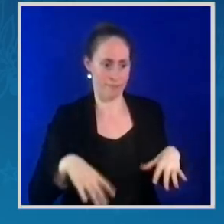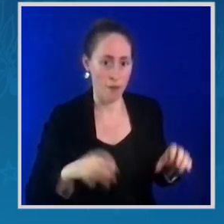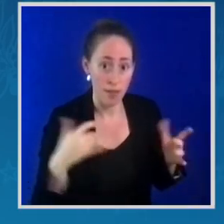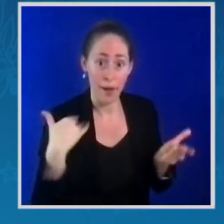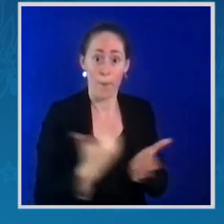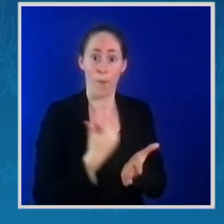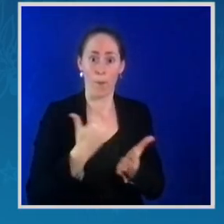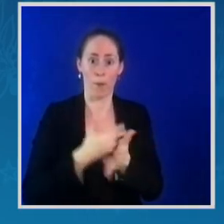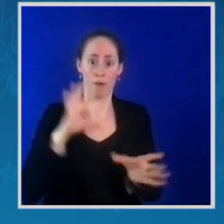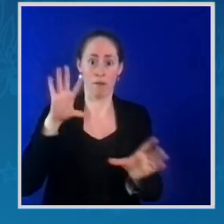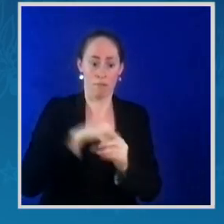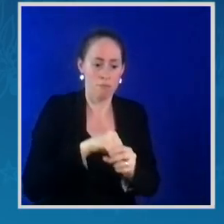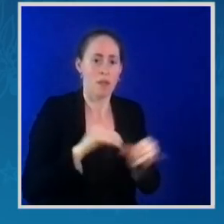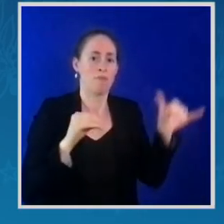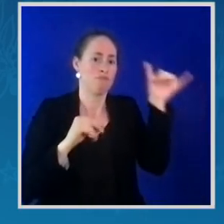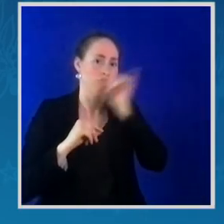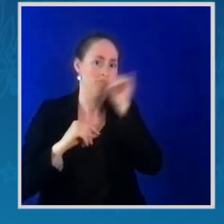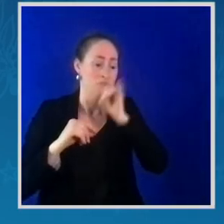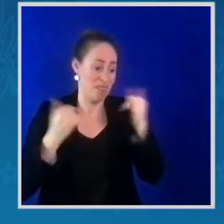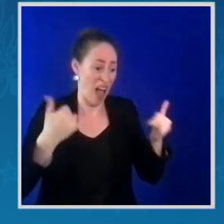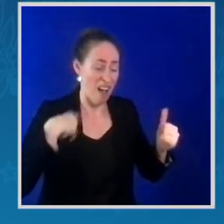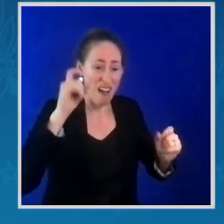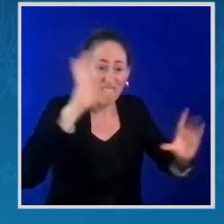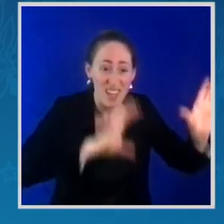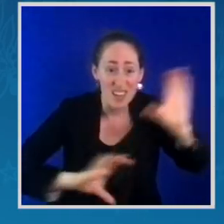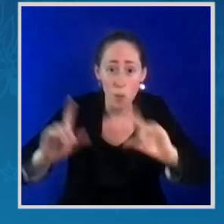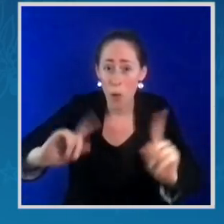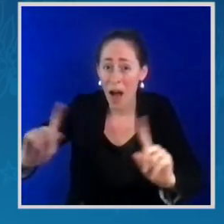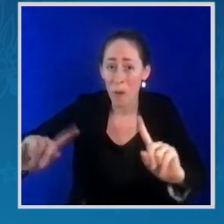We've got to find people, literally find people.